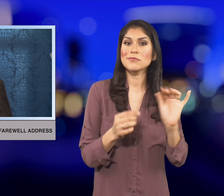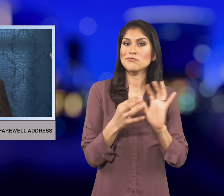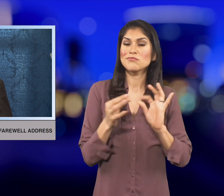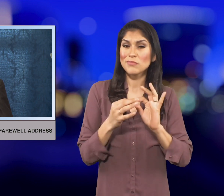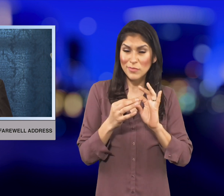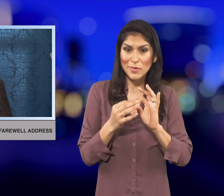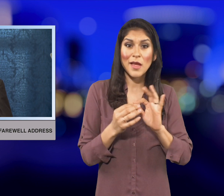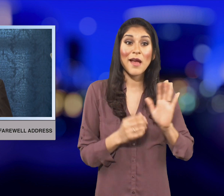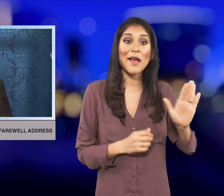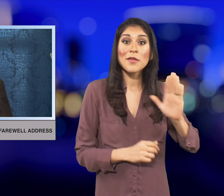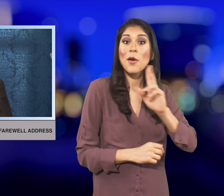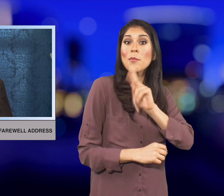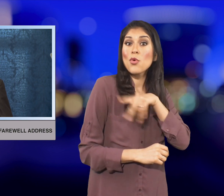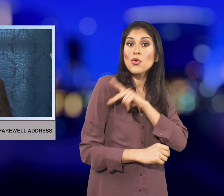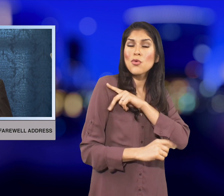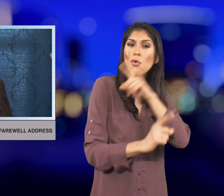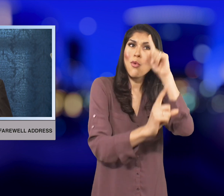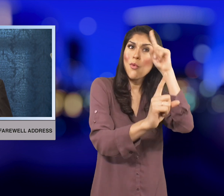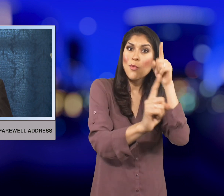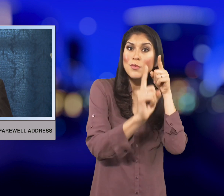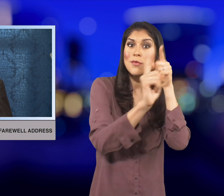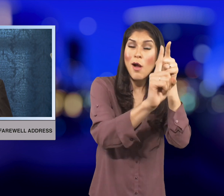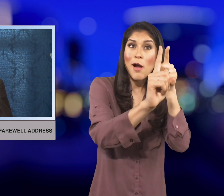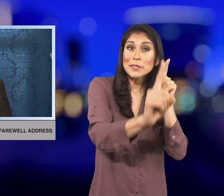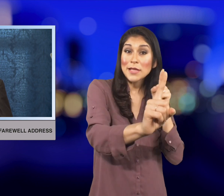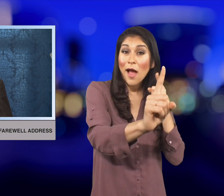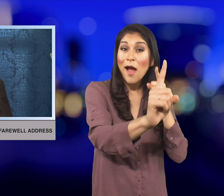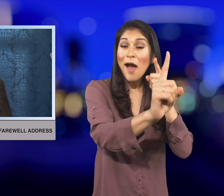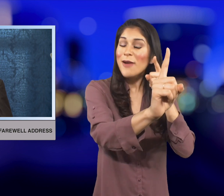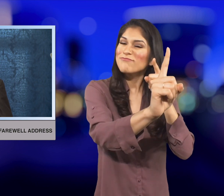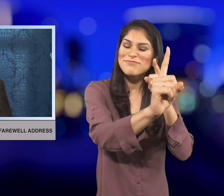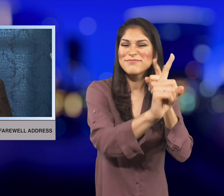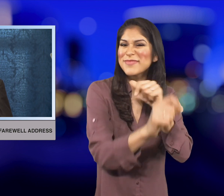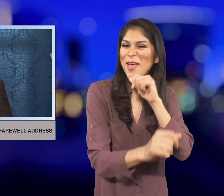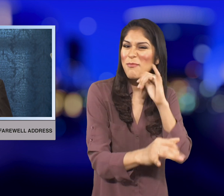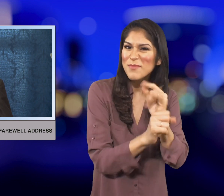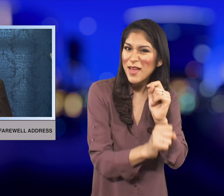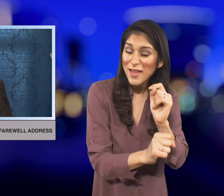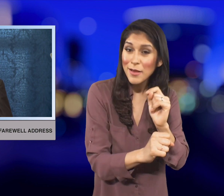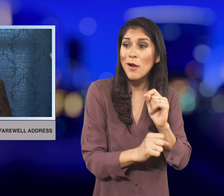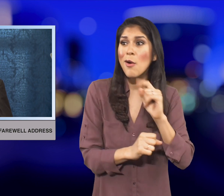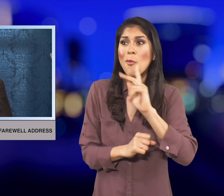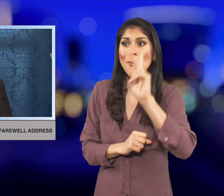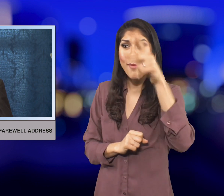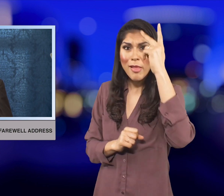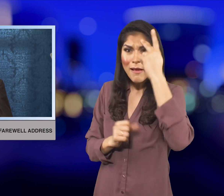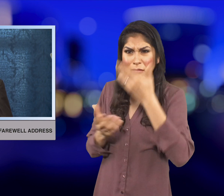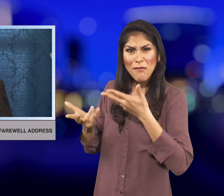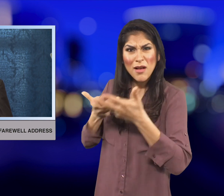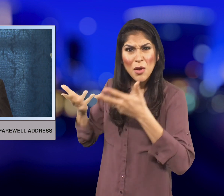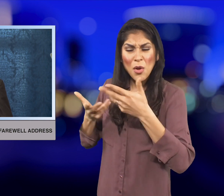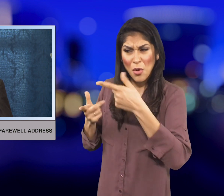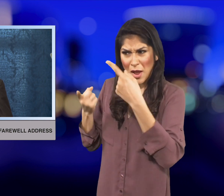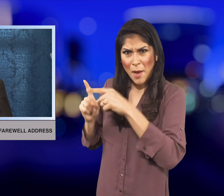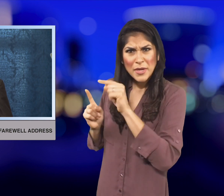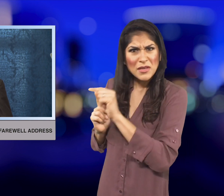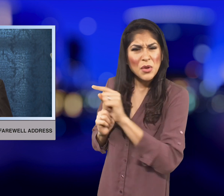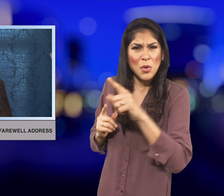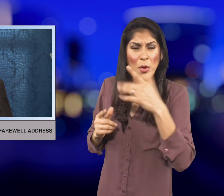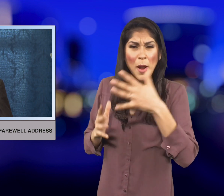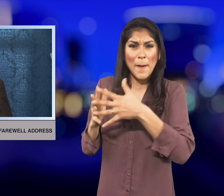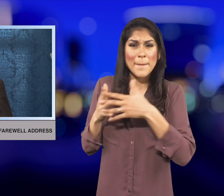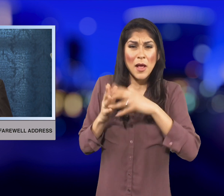He also pointed out where he fell short of his own personal goals and he addressed the